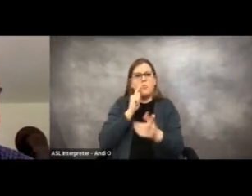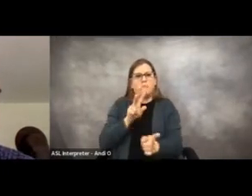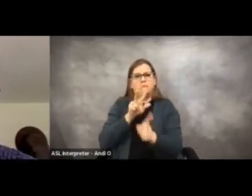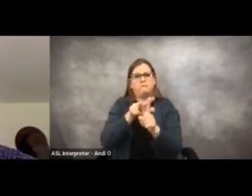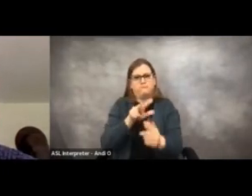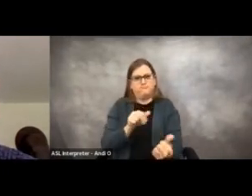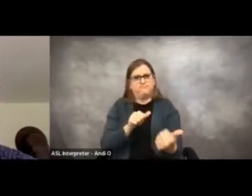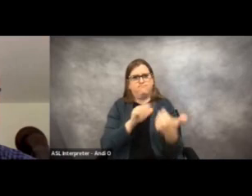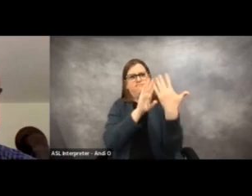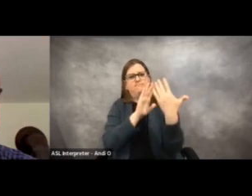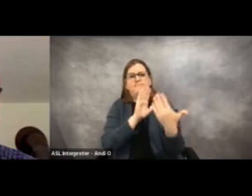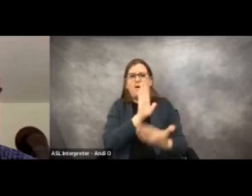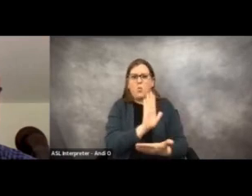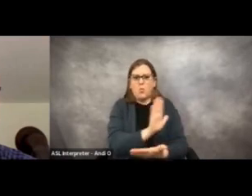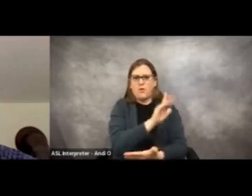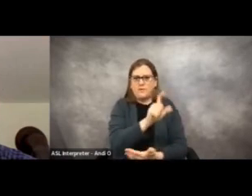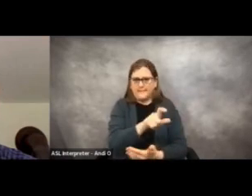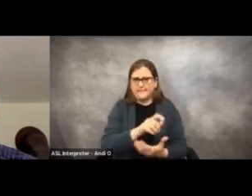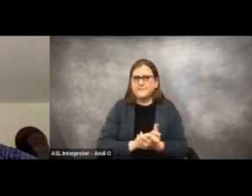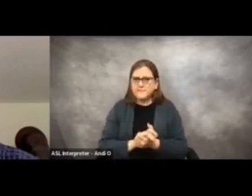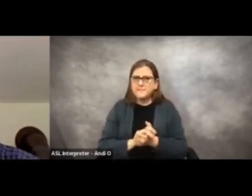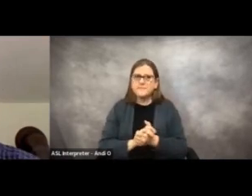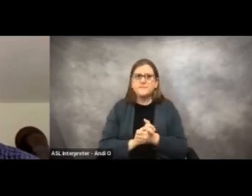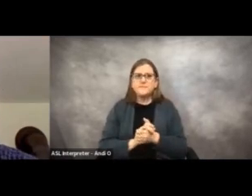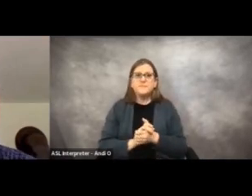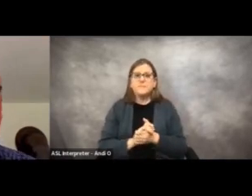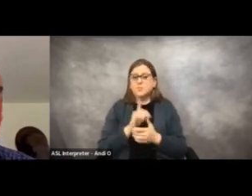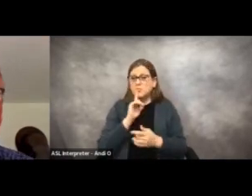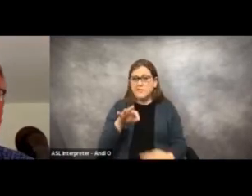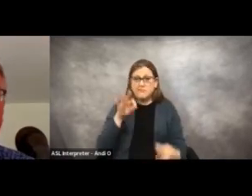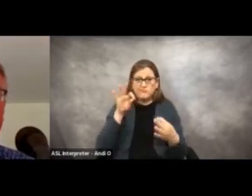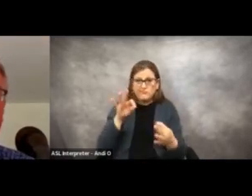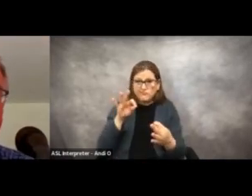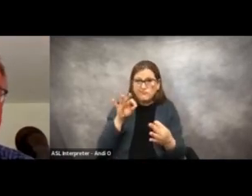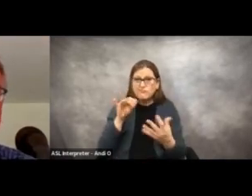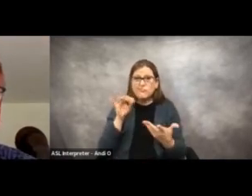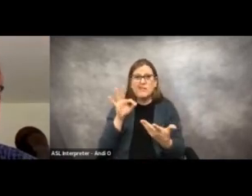and school. So it would be ideal for child welfare systems to